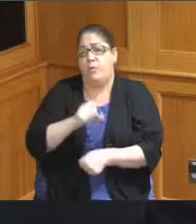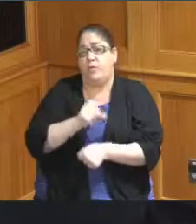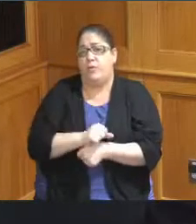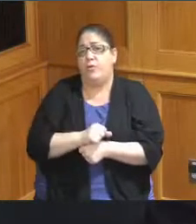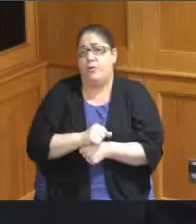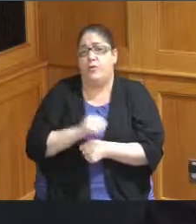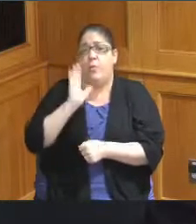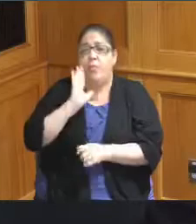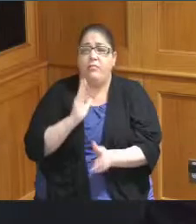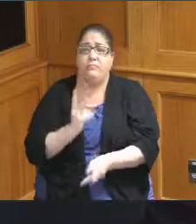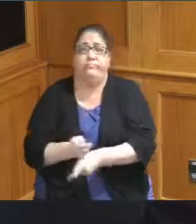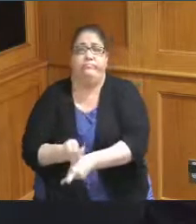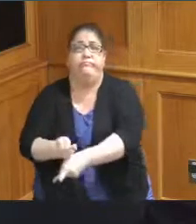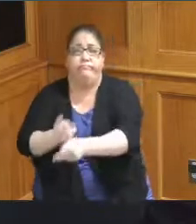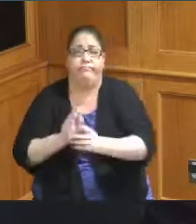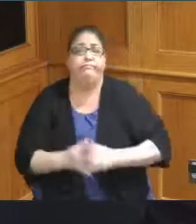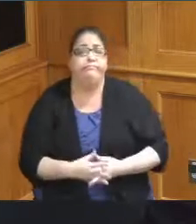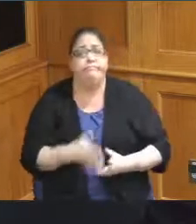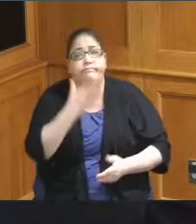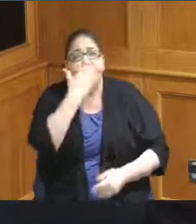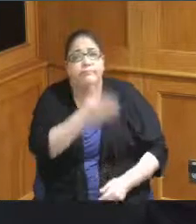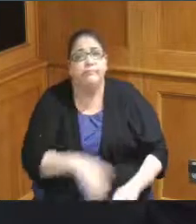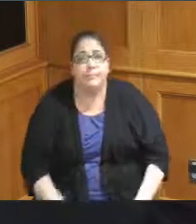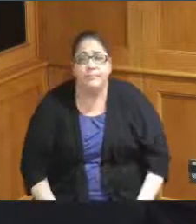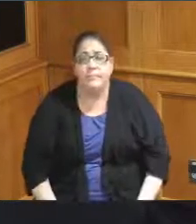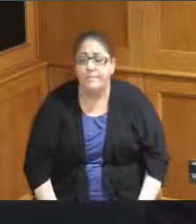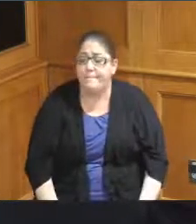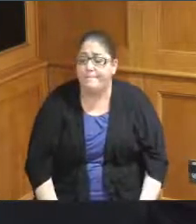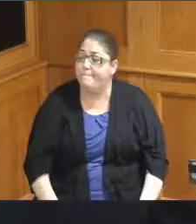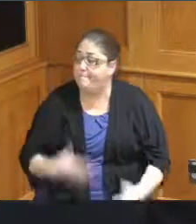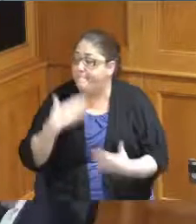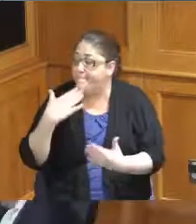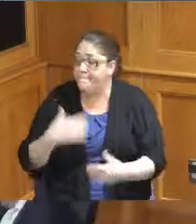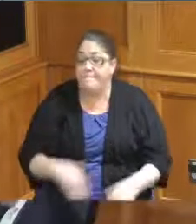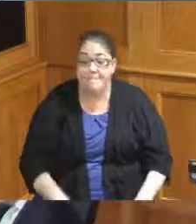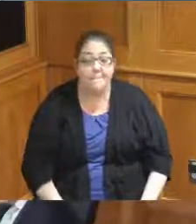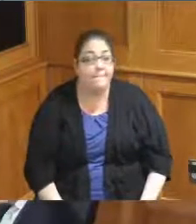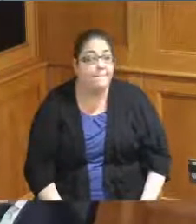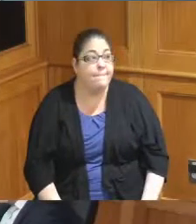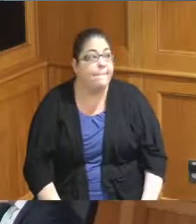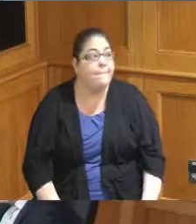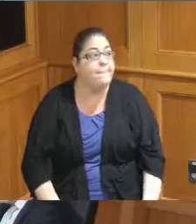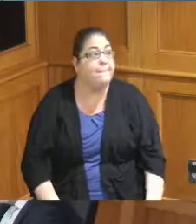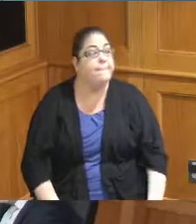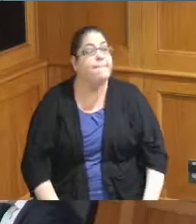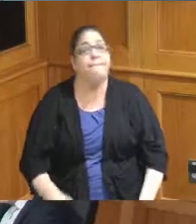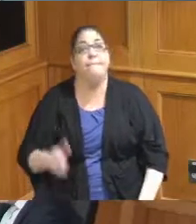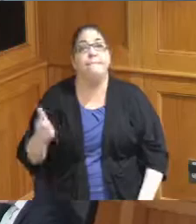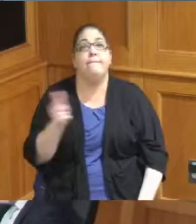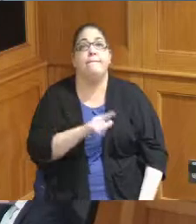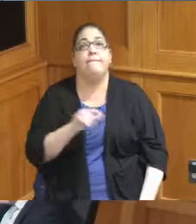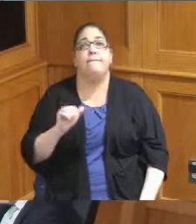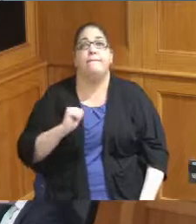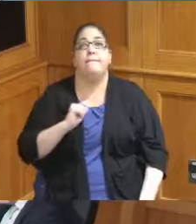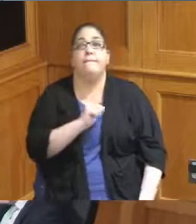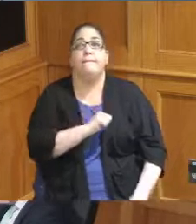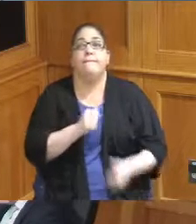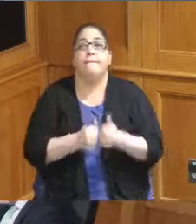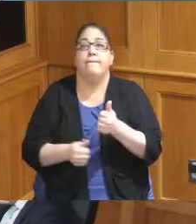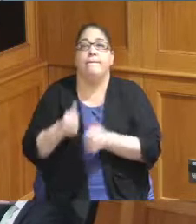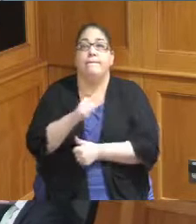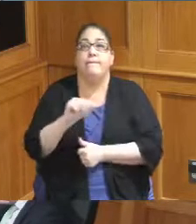that it'll it'll get handled so thank you thank you yes Mr Aluotto just to re-emphasize I think